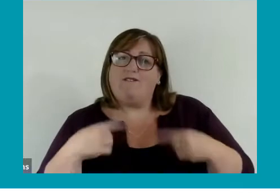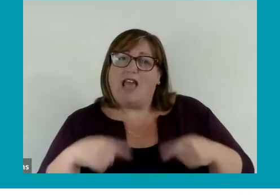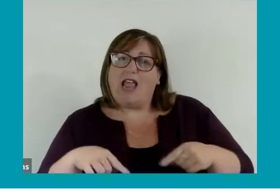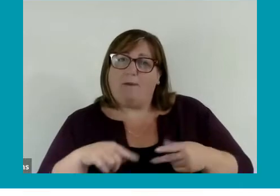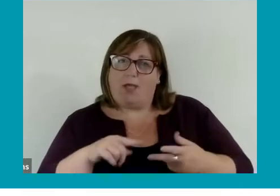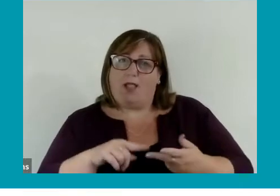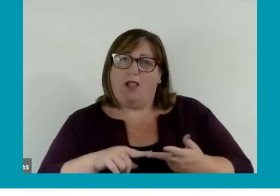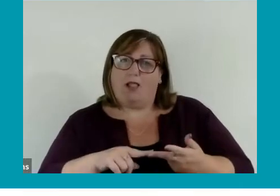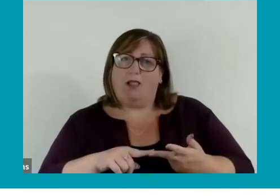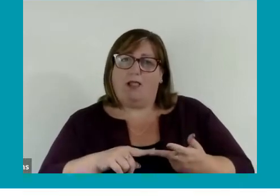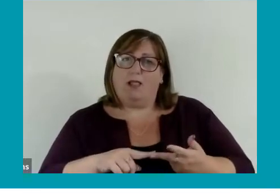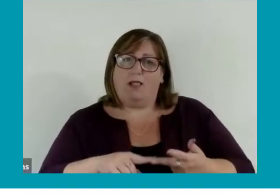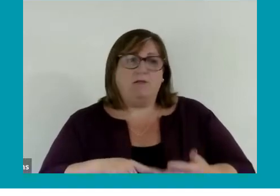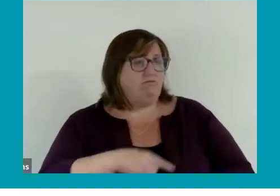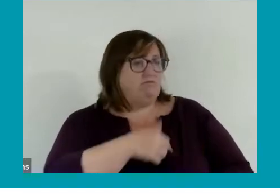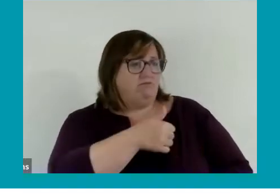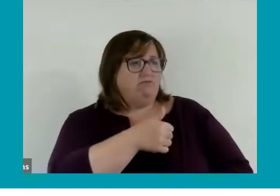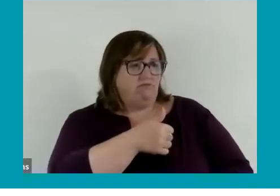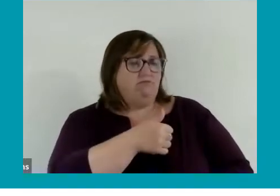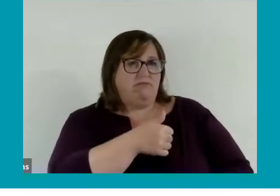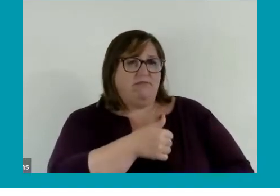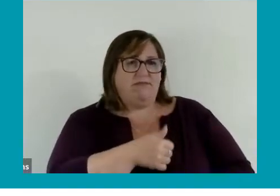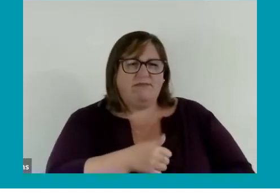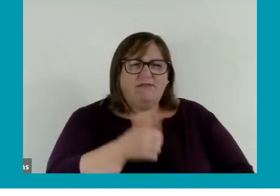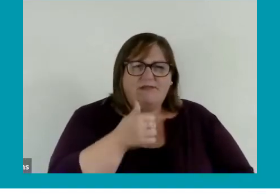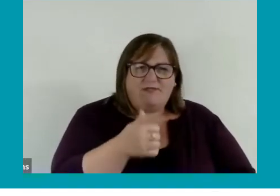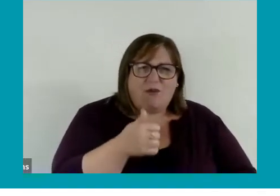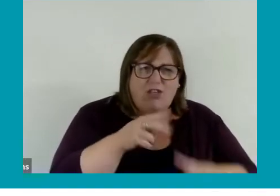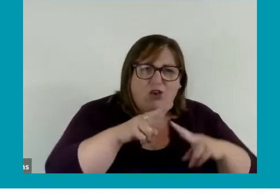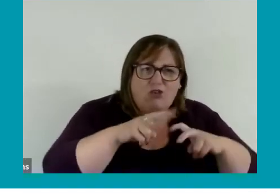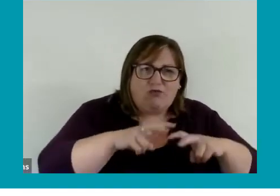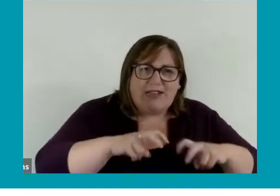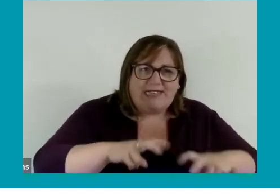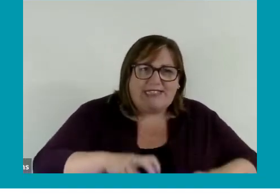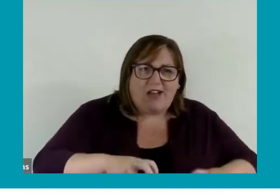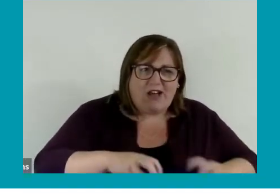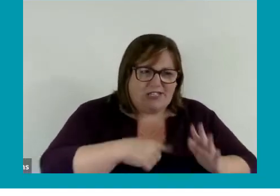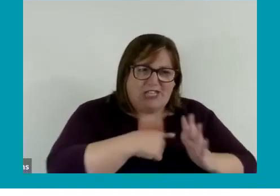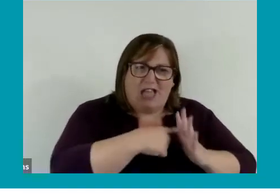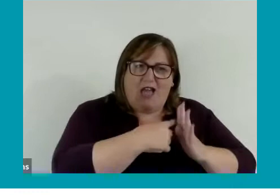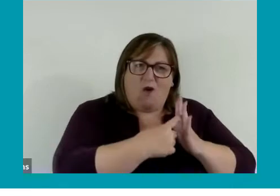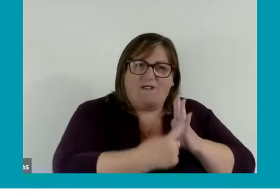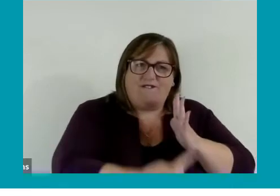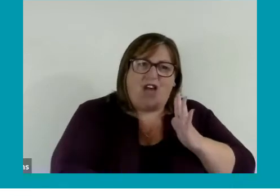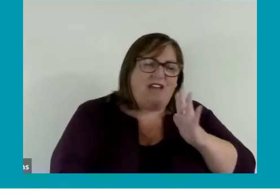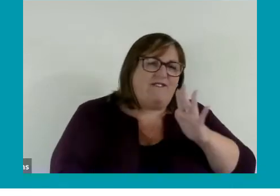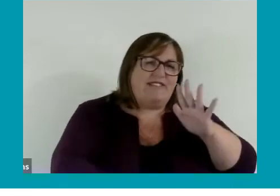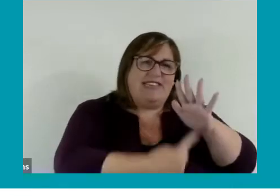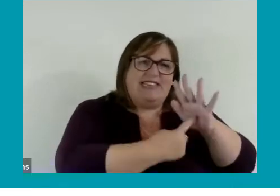um that's good research those are our um five key values and they kind of are there to underpin